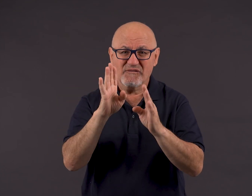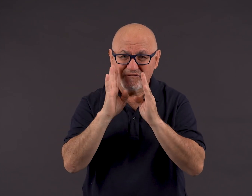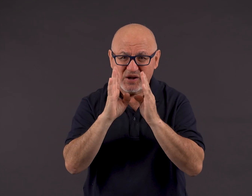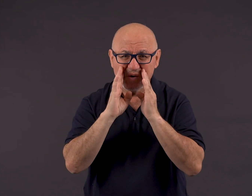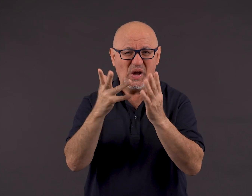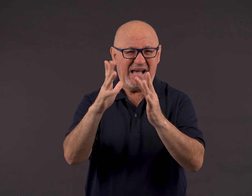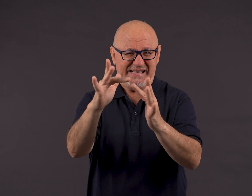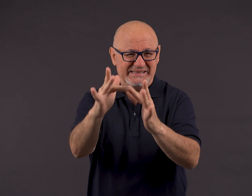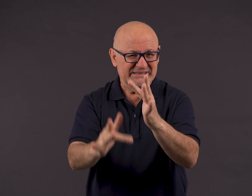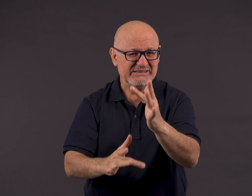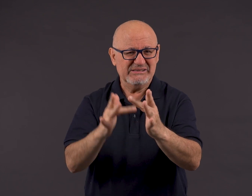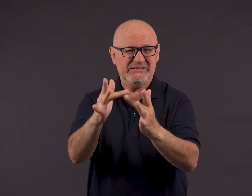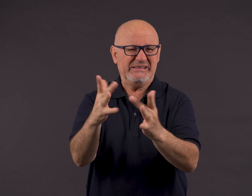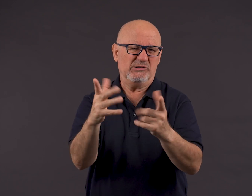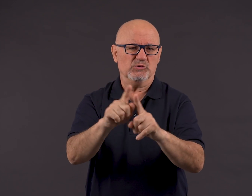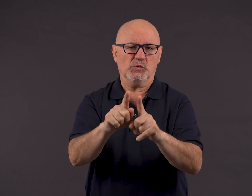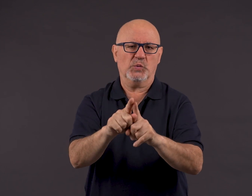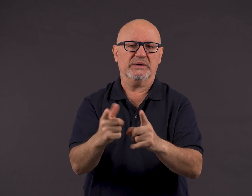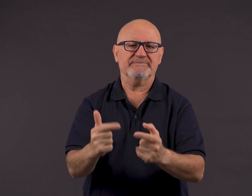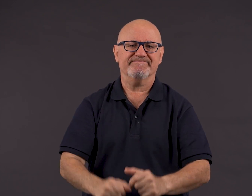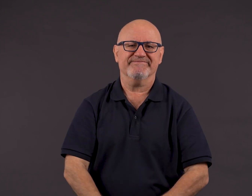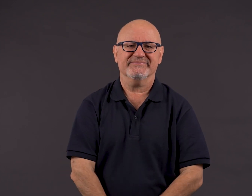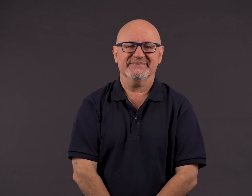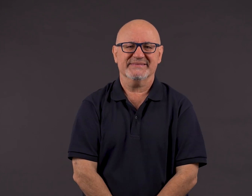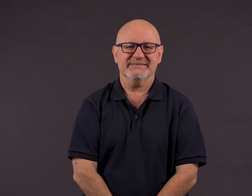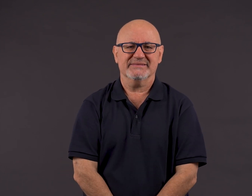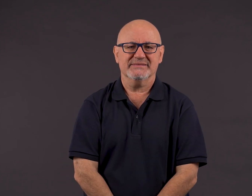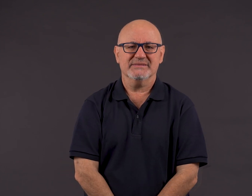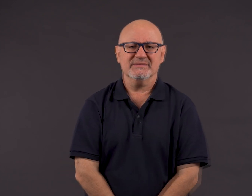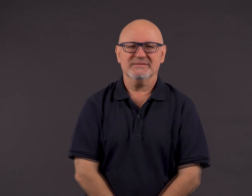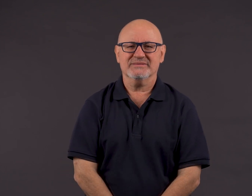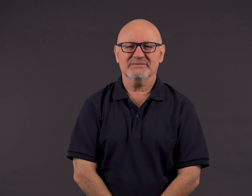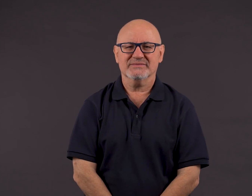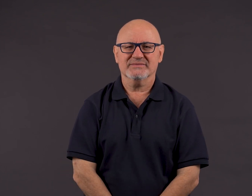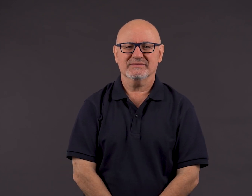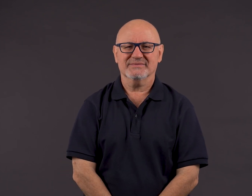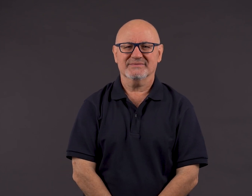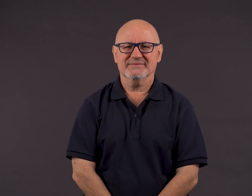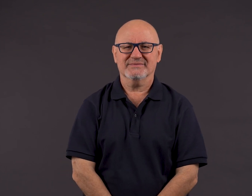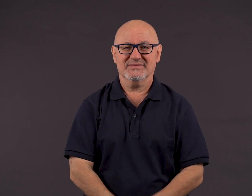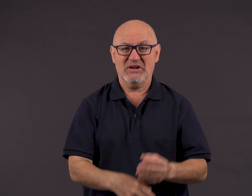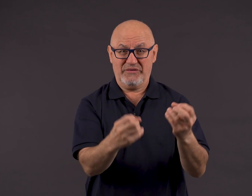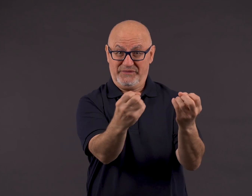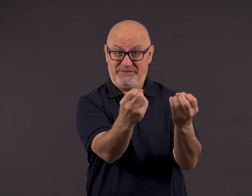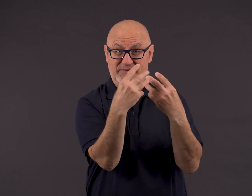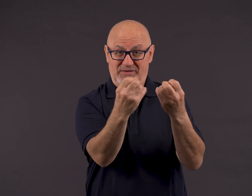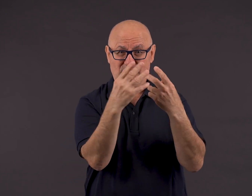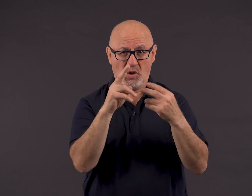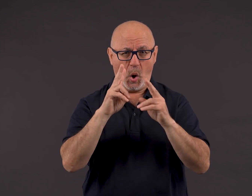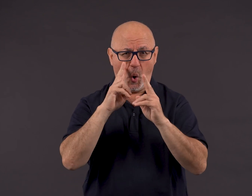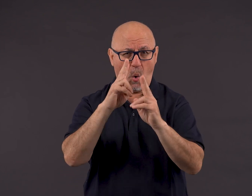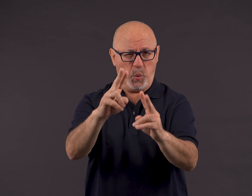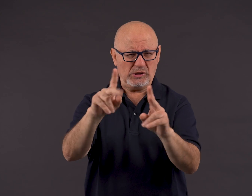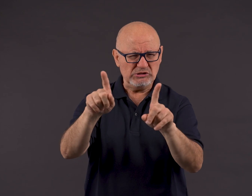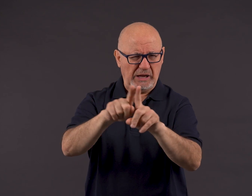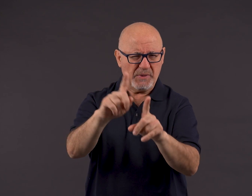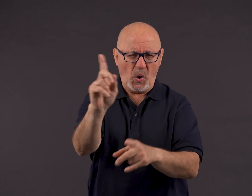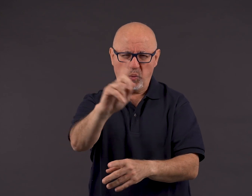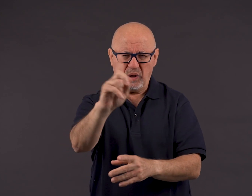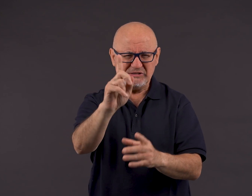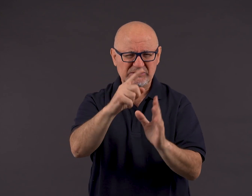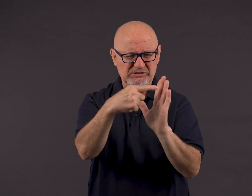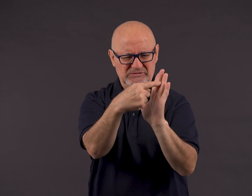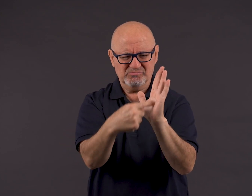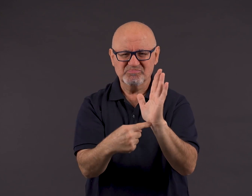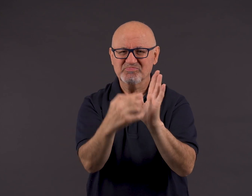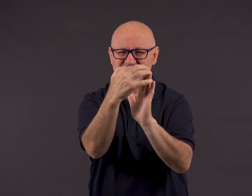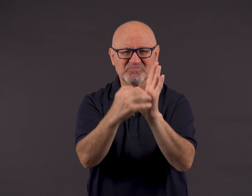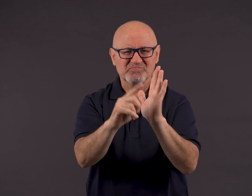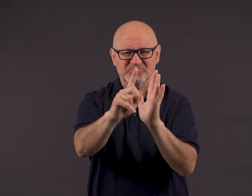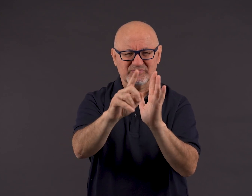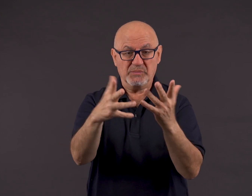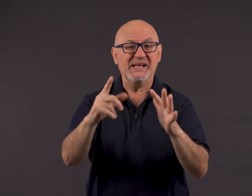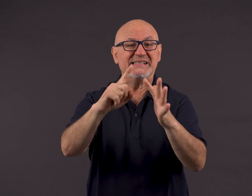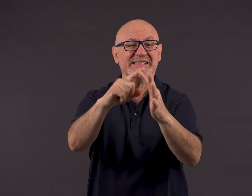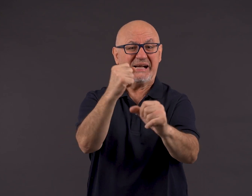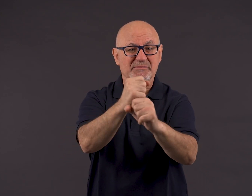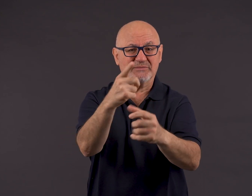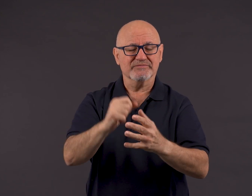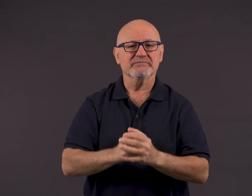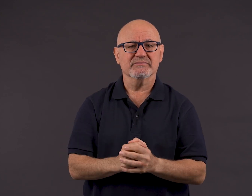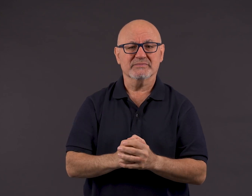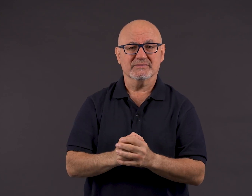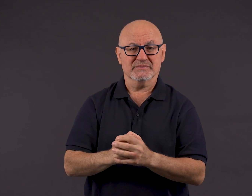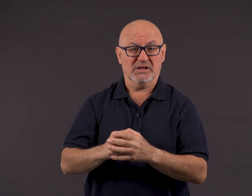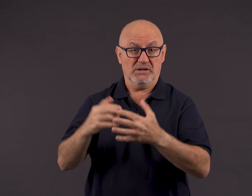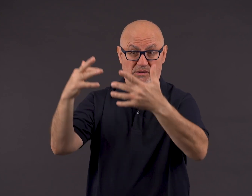platform forms like Instagram or Facebook. How do you present feedback? You can for